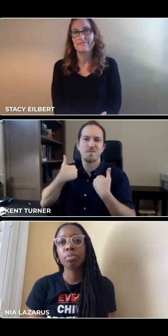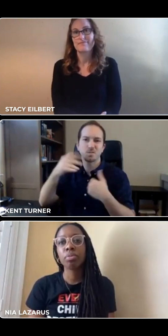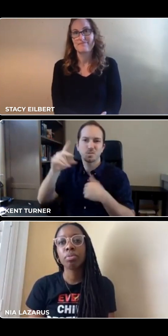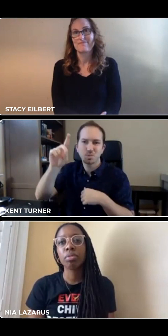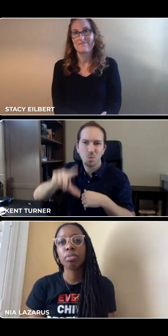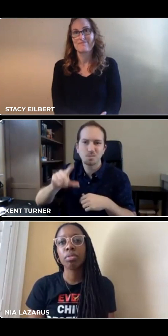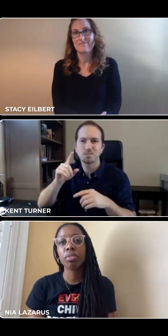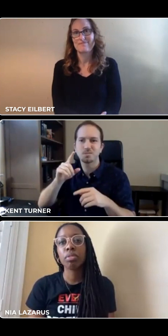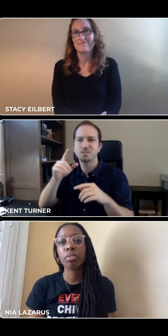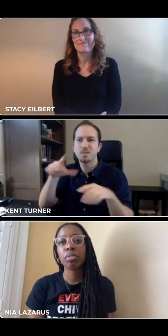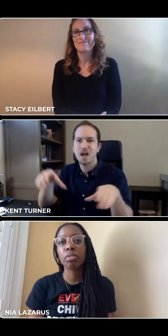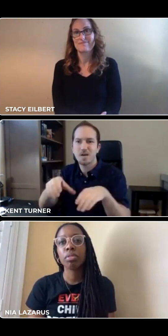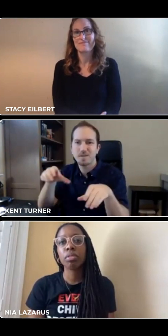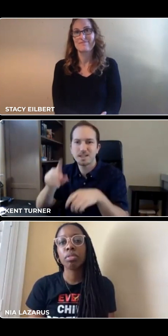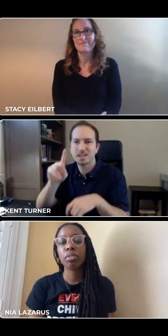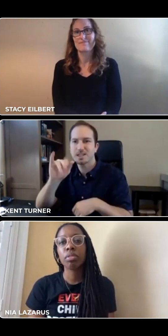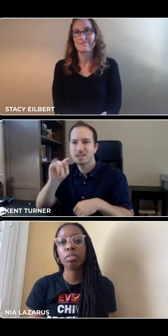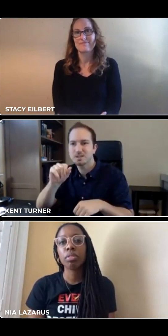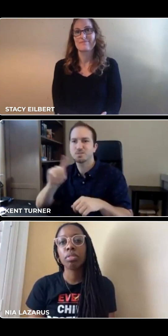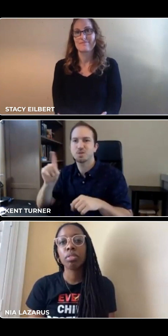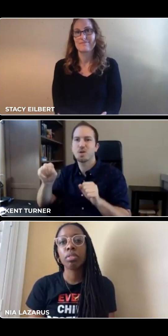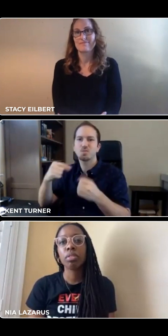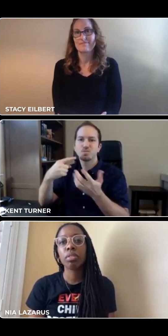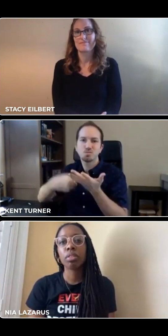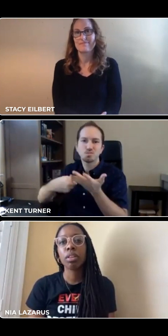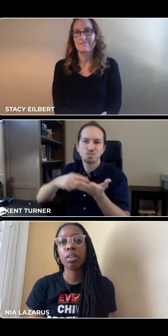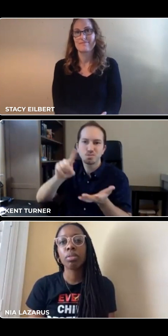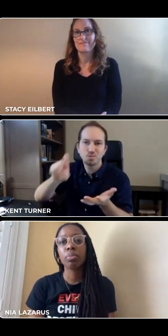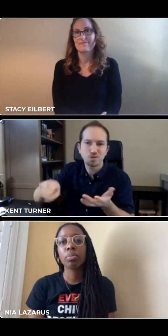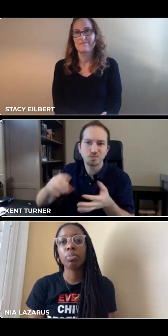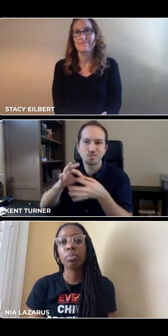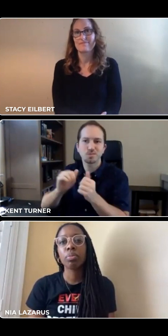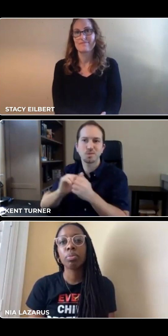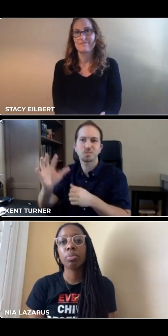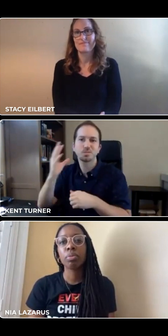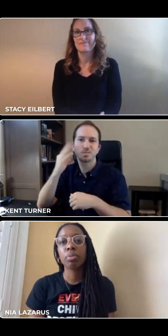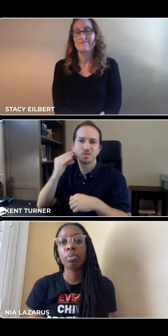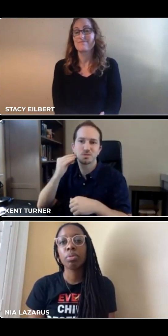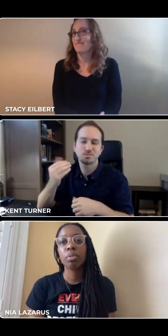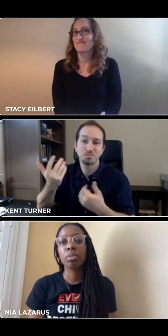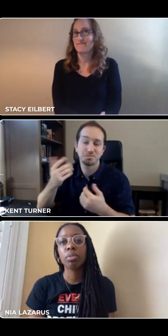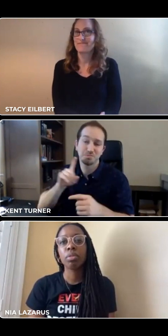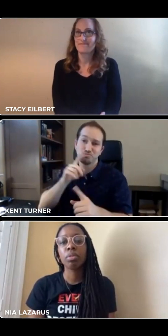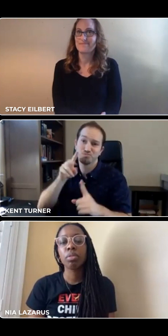you have a deaf student to have them play the game. They can download that. There are